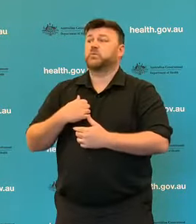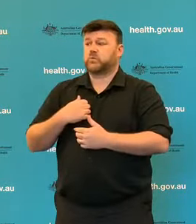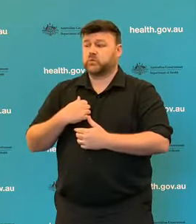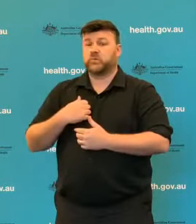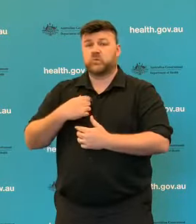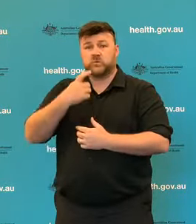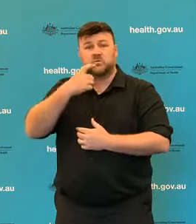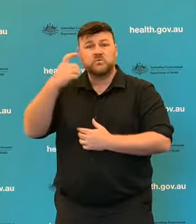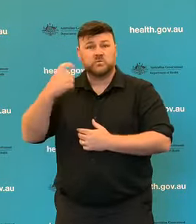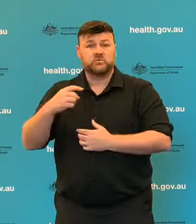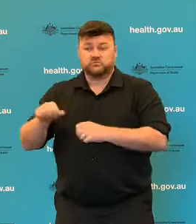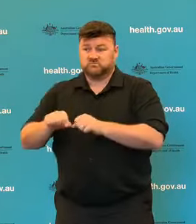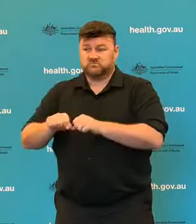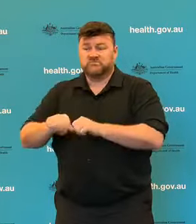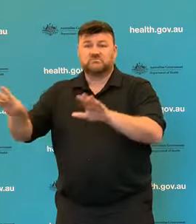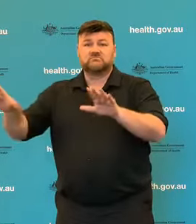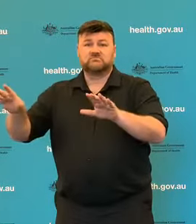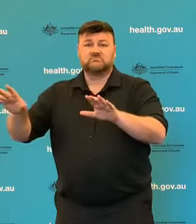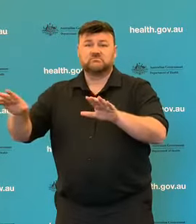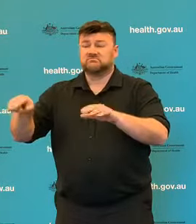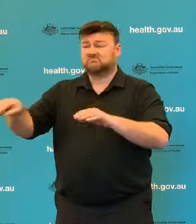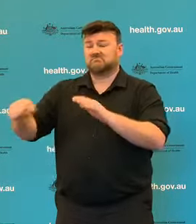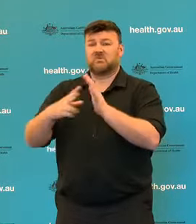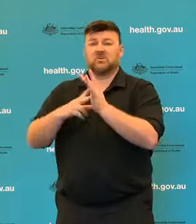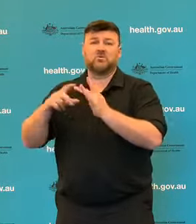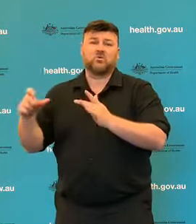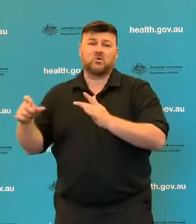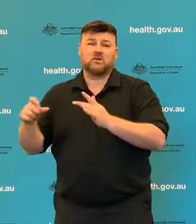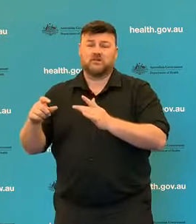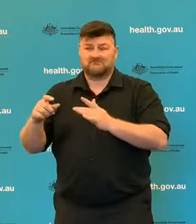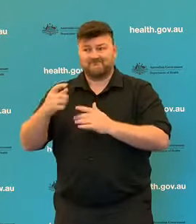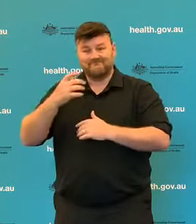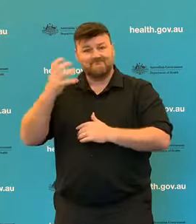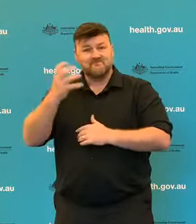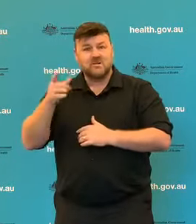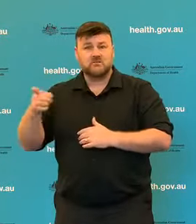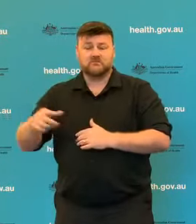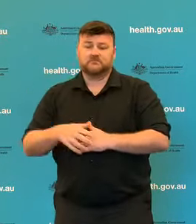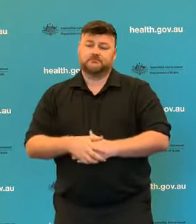wave of COVID-19 in Victoria. Tomorrow is Father's Day.